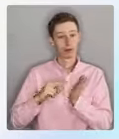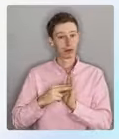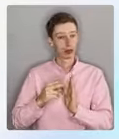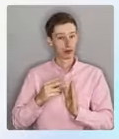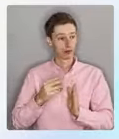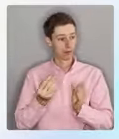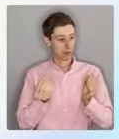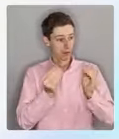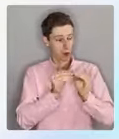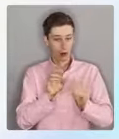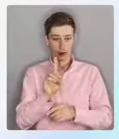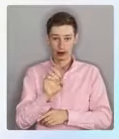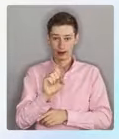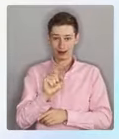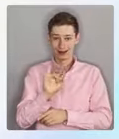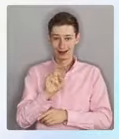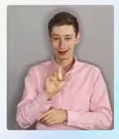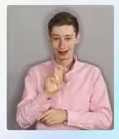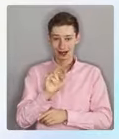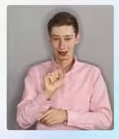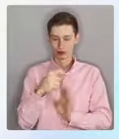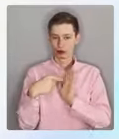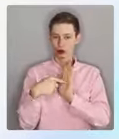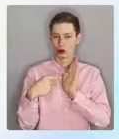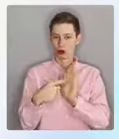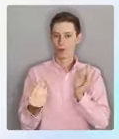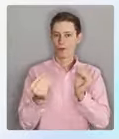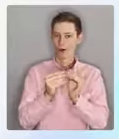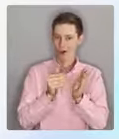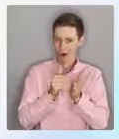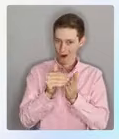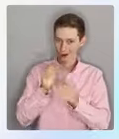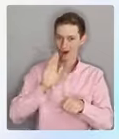So we'll be featuring Destinations more often on the Explore tab and other VR surfaces.